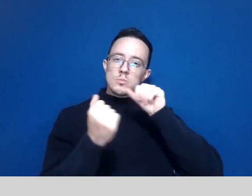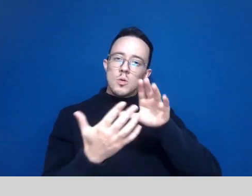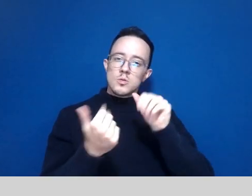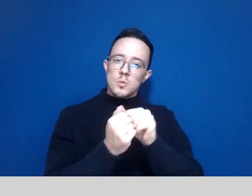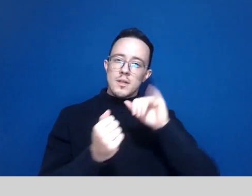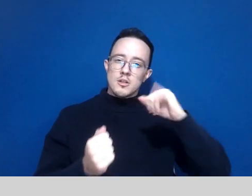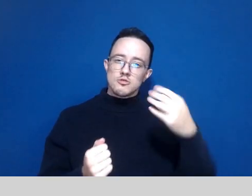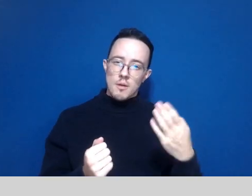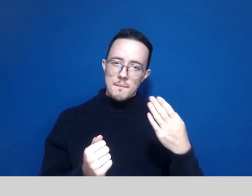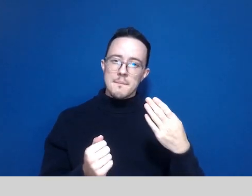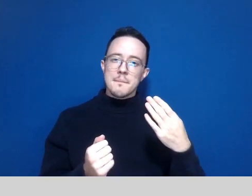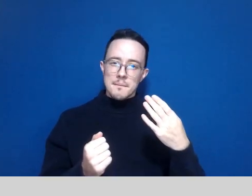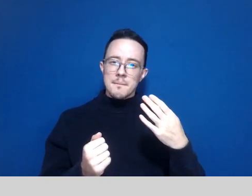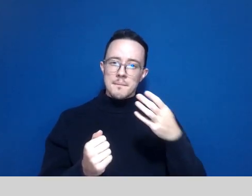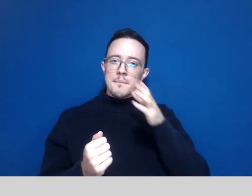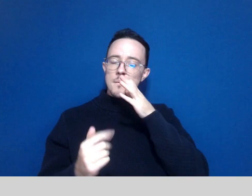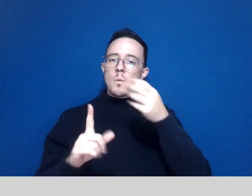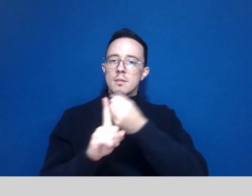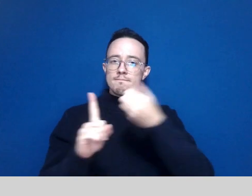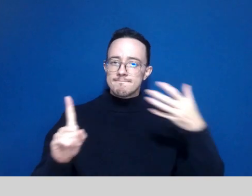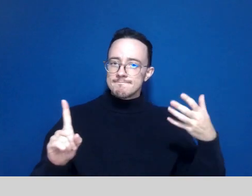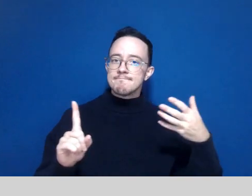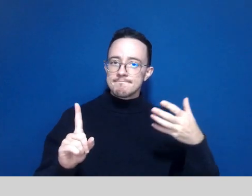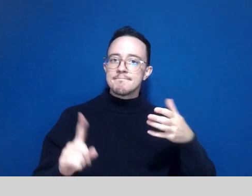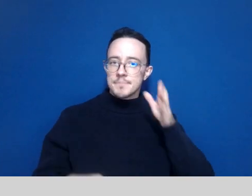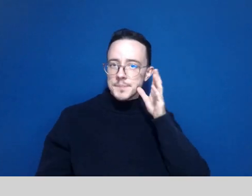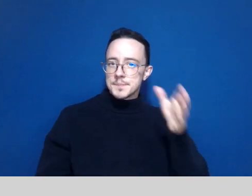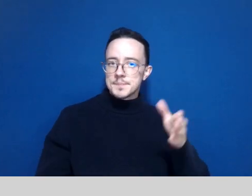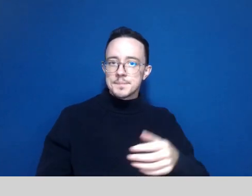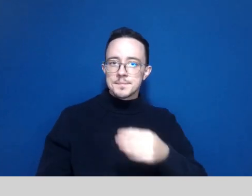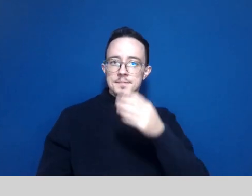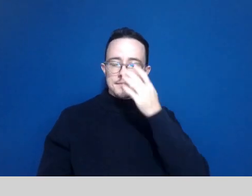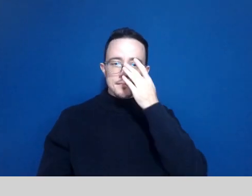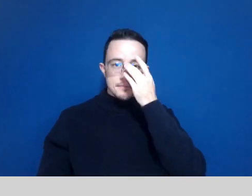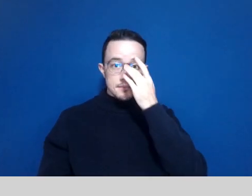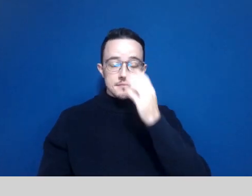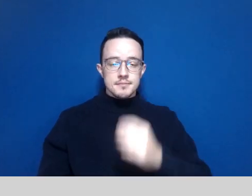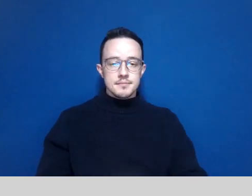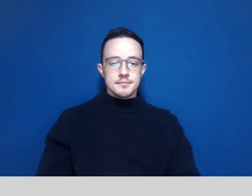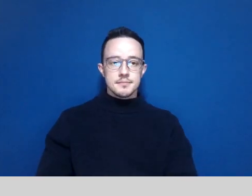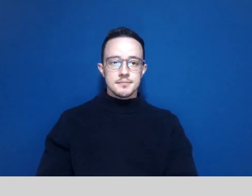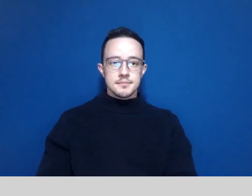And we'll talk about that in a few minutes when I show you some of the tools that I use